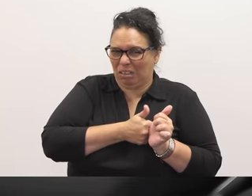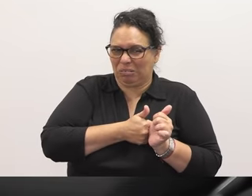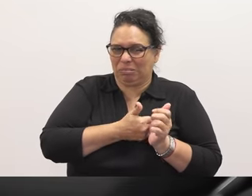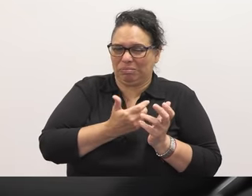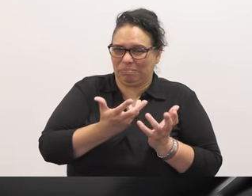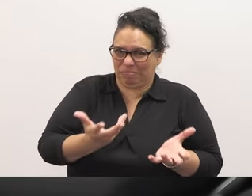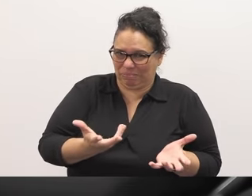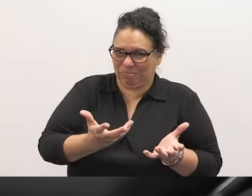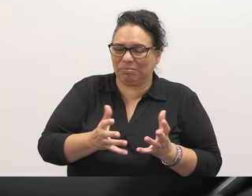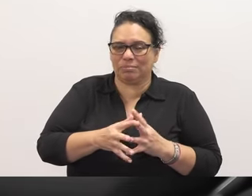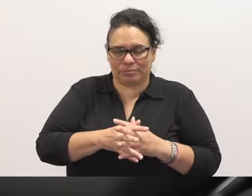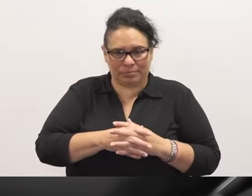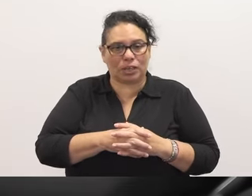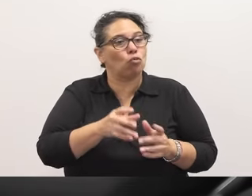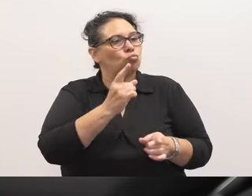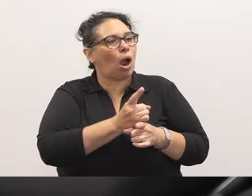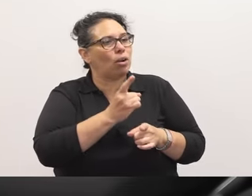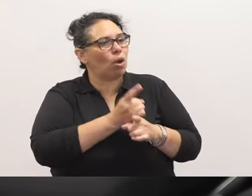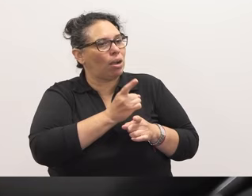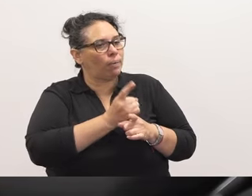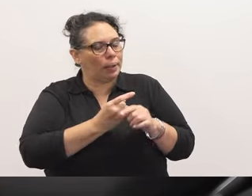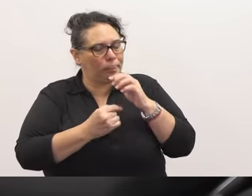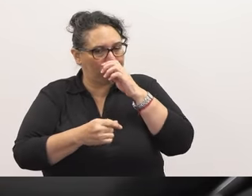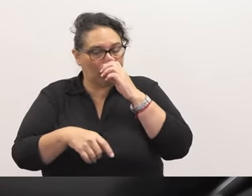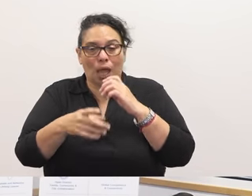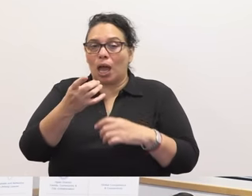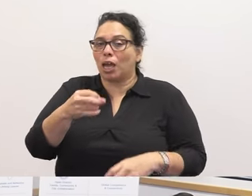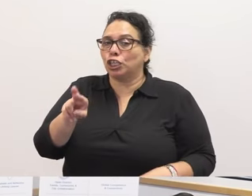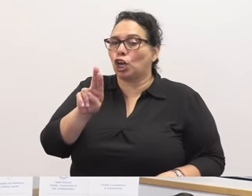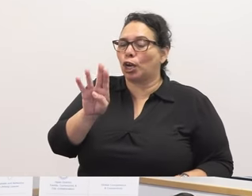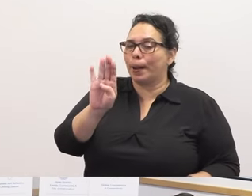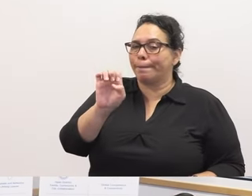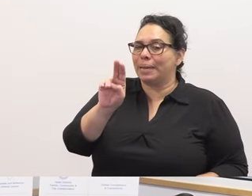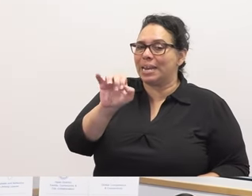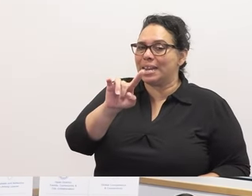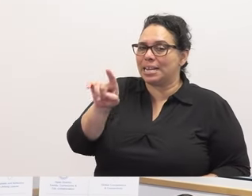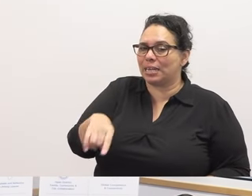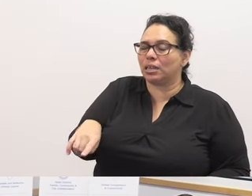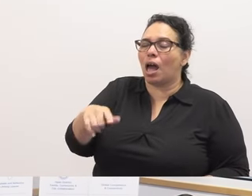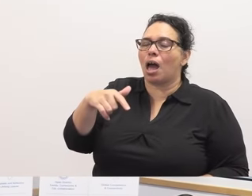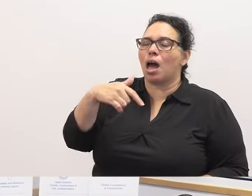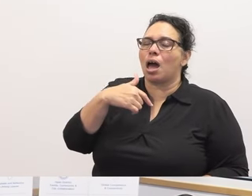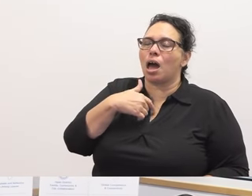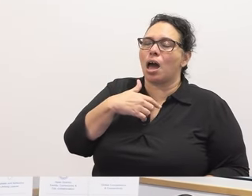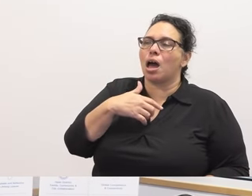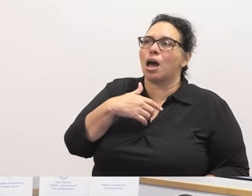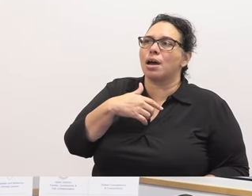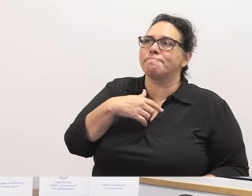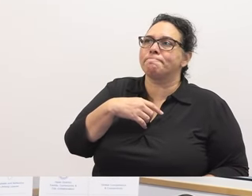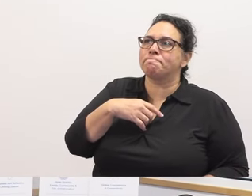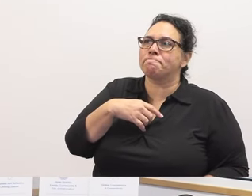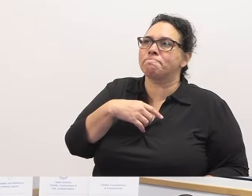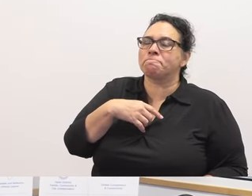[Diana Craighead] Right. Dr. Benitez. So I'm going to bring the question back